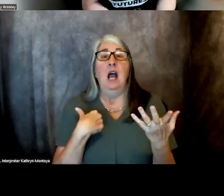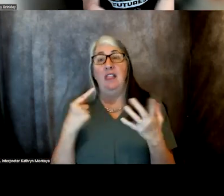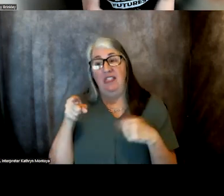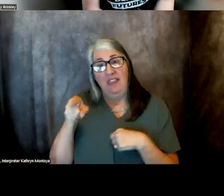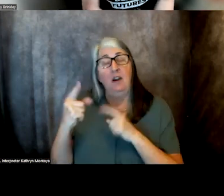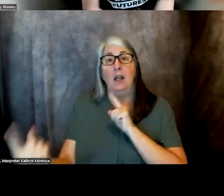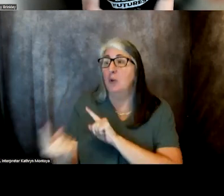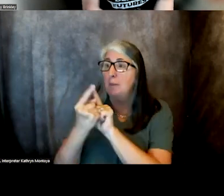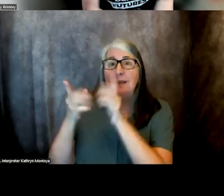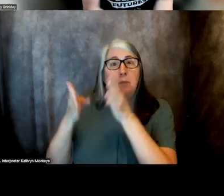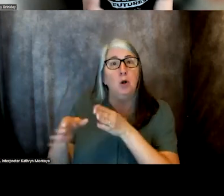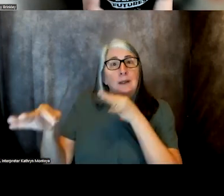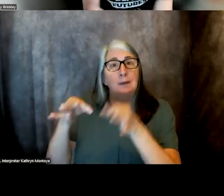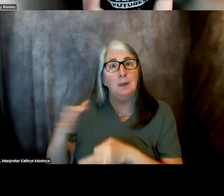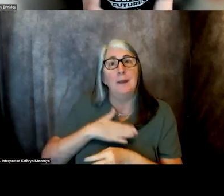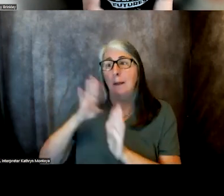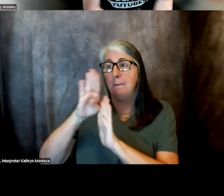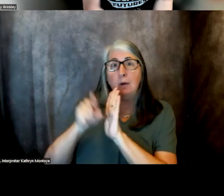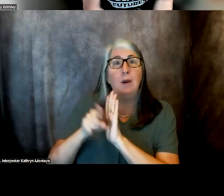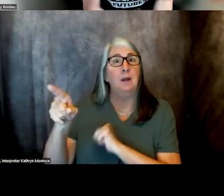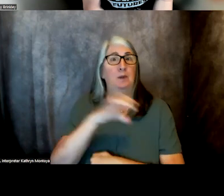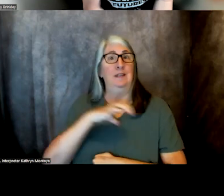MY BACKGROUND AND I GOT TO MEET THE COMMISSIONER AND THEY HAVE